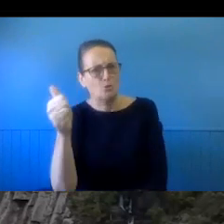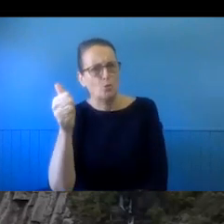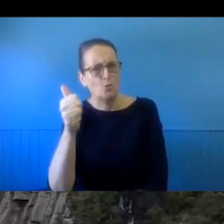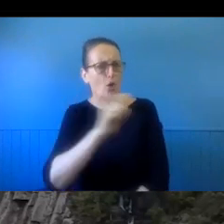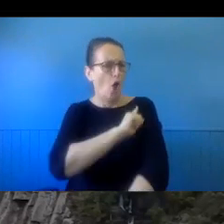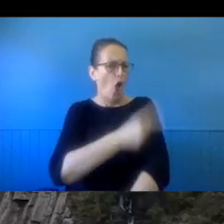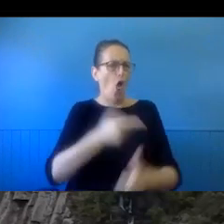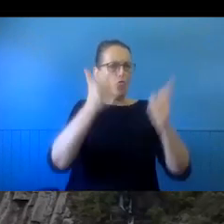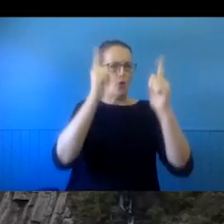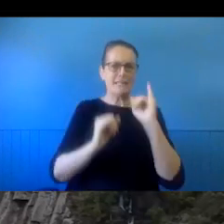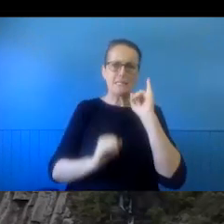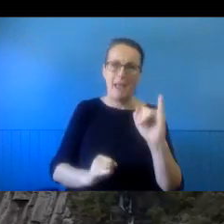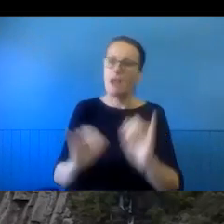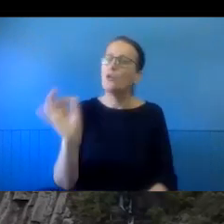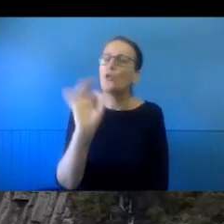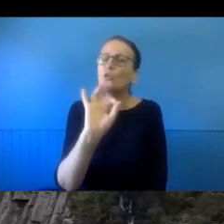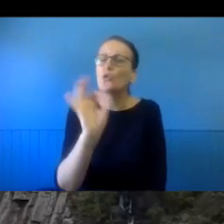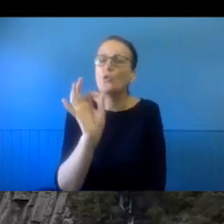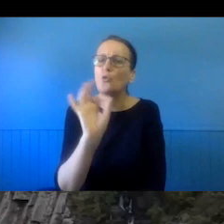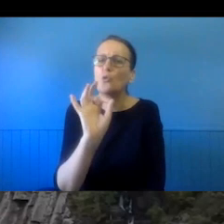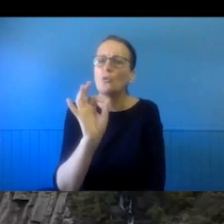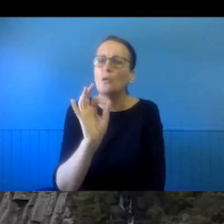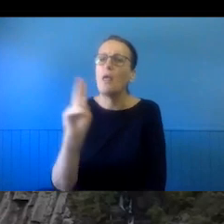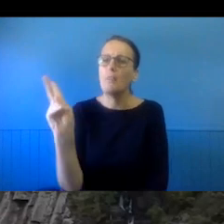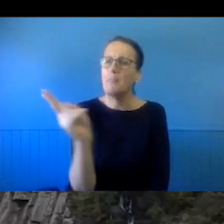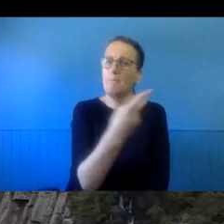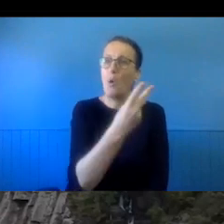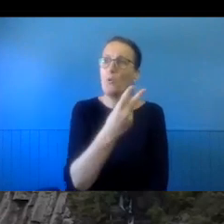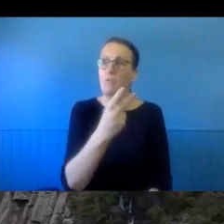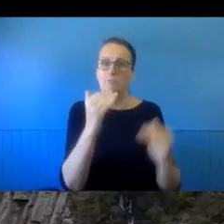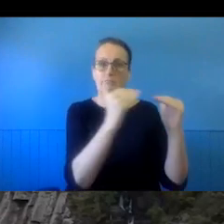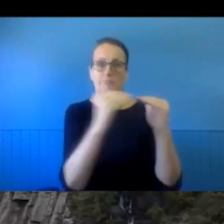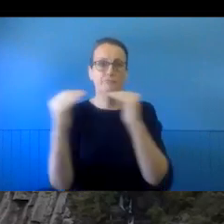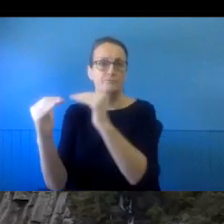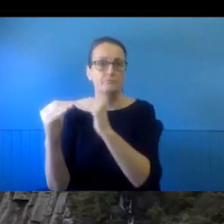They're actually both value-neutral. Neither one is better than the other